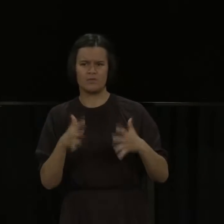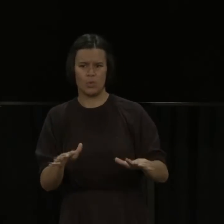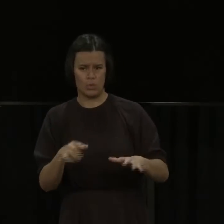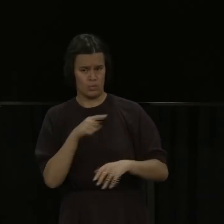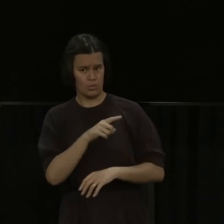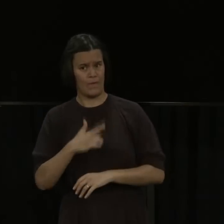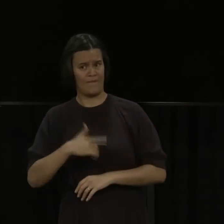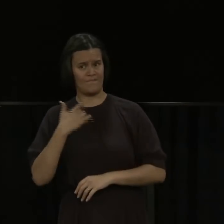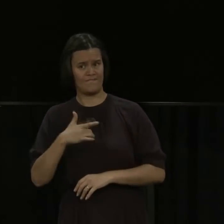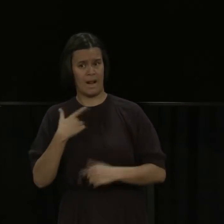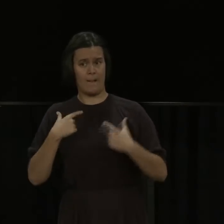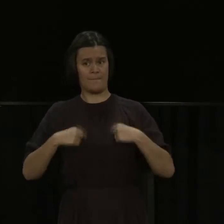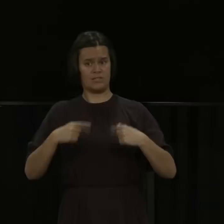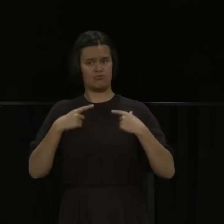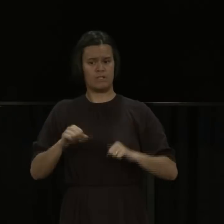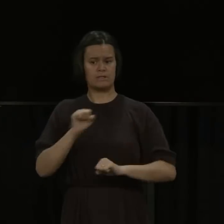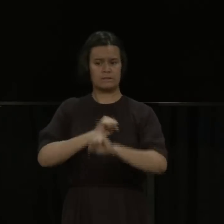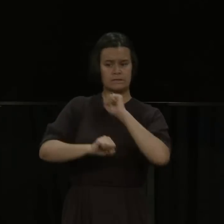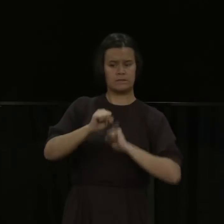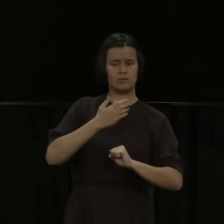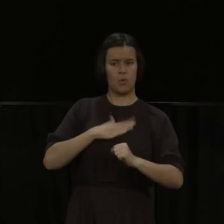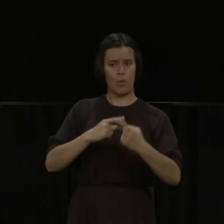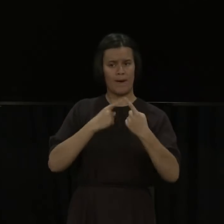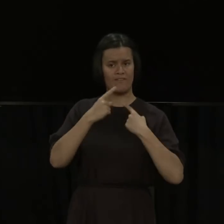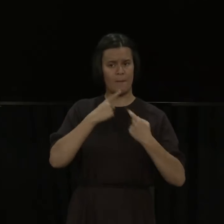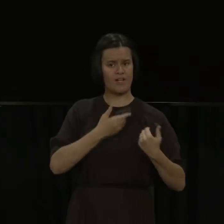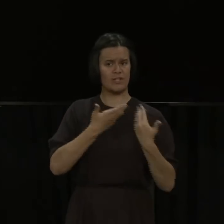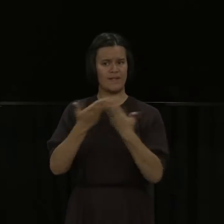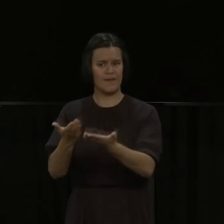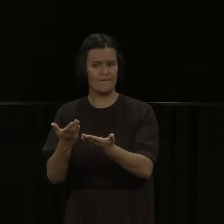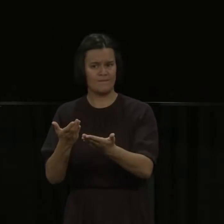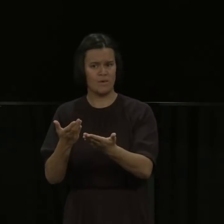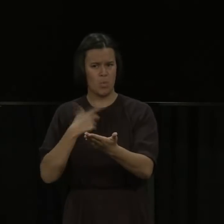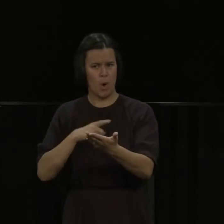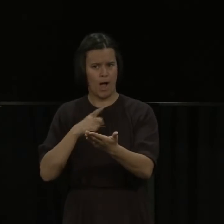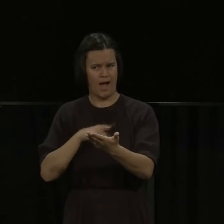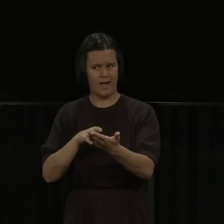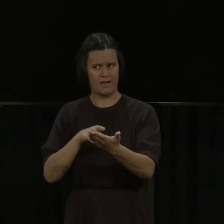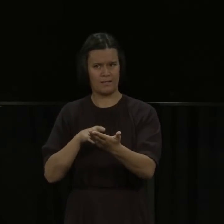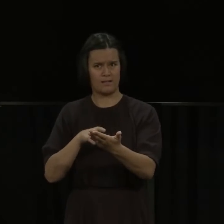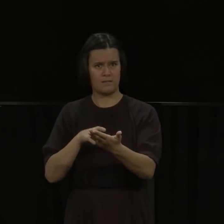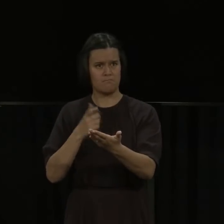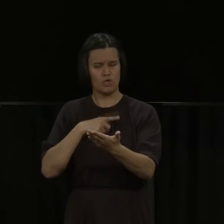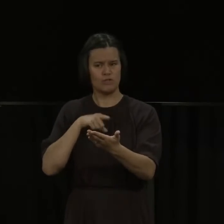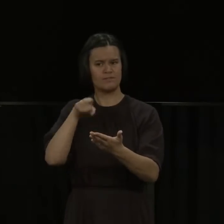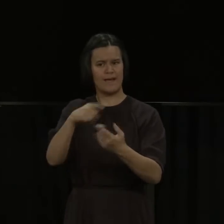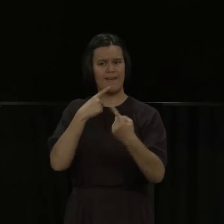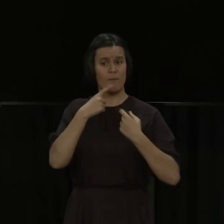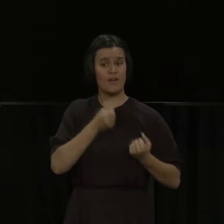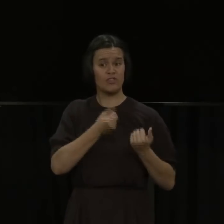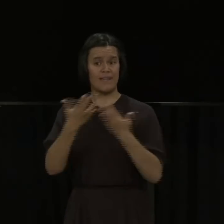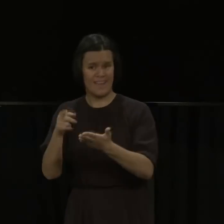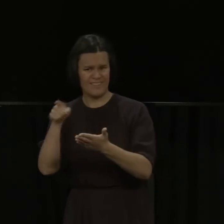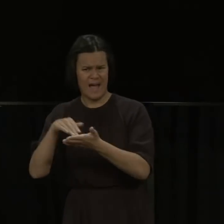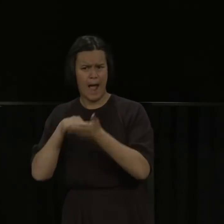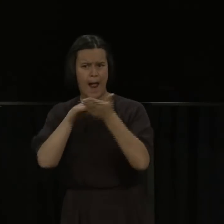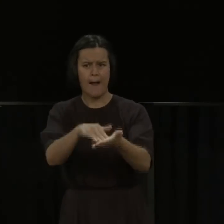With the vaccination rates for Maori, does the rates affect the reluctantly from the